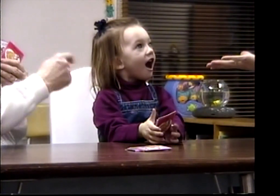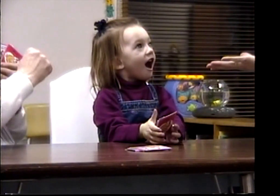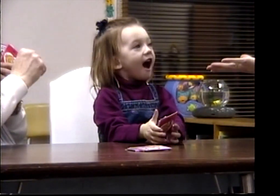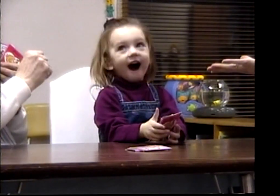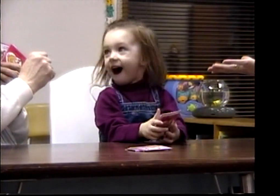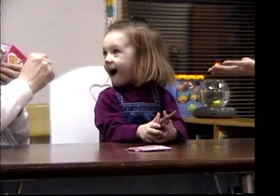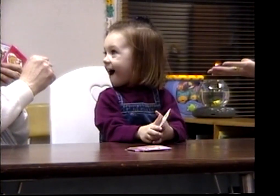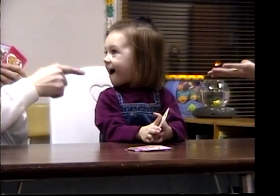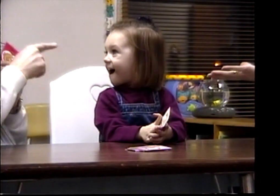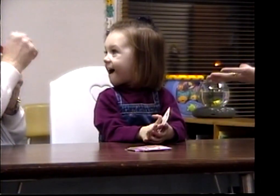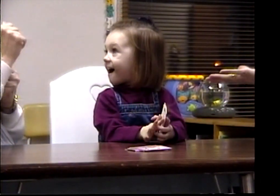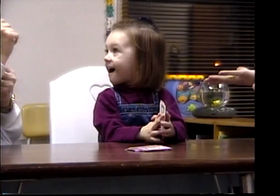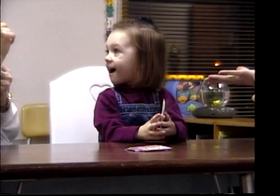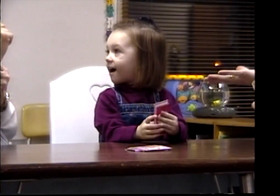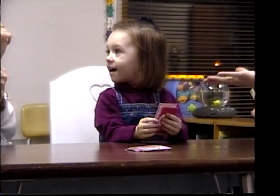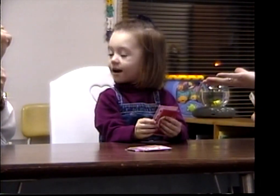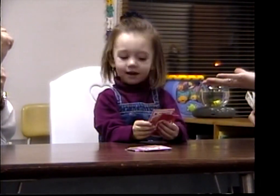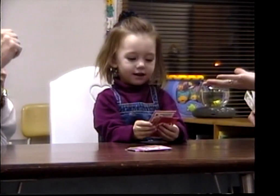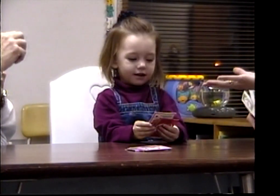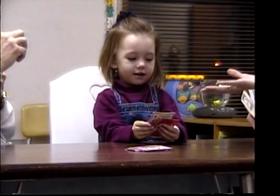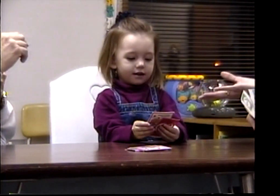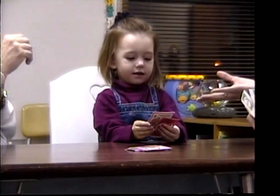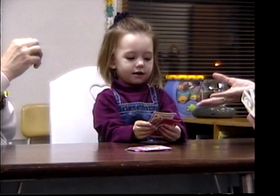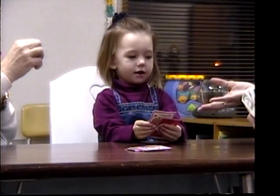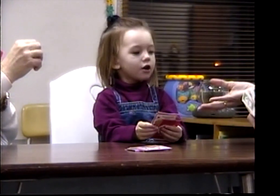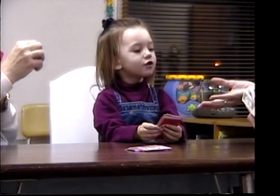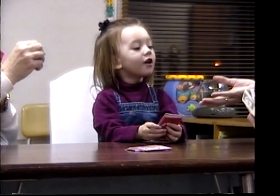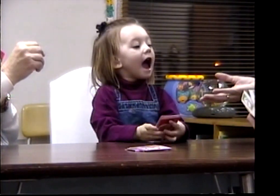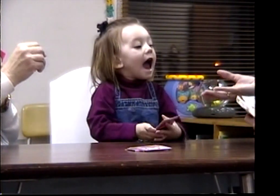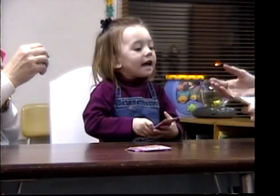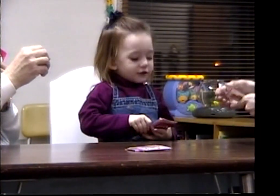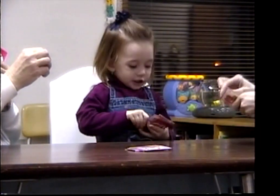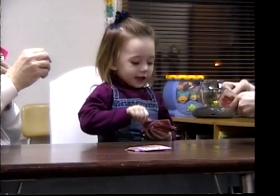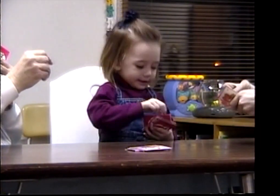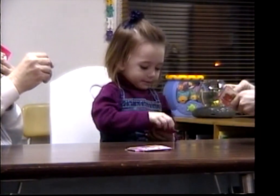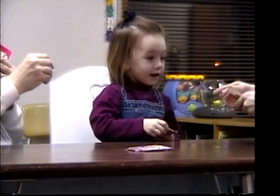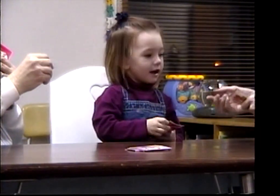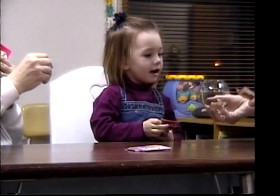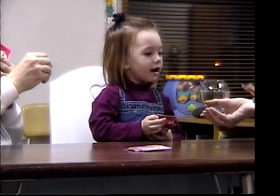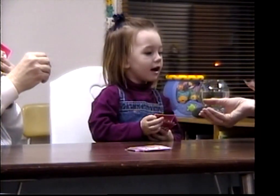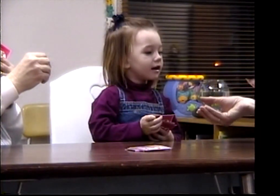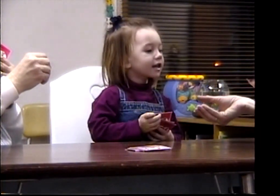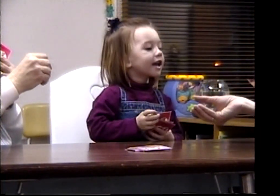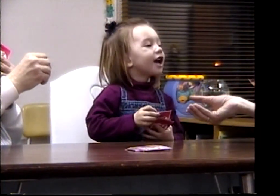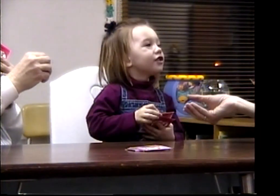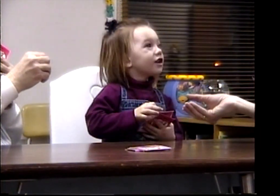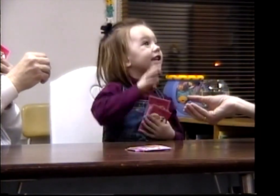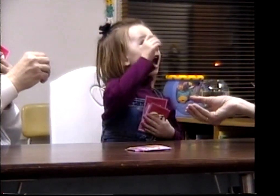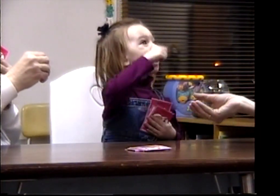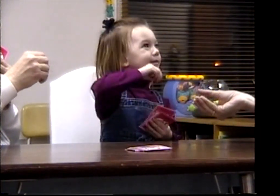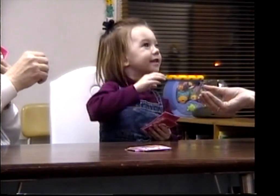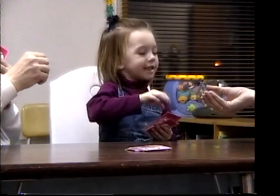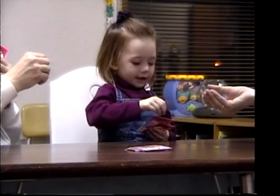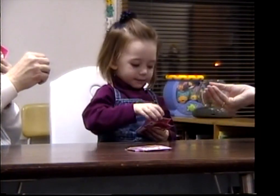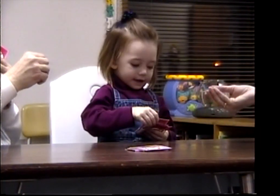"Give it to mommy." "You have a sheep." "You have same me."